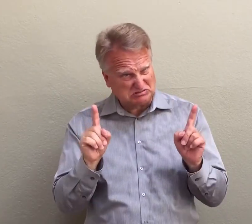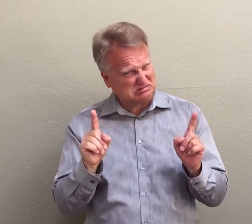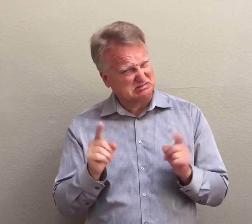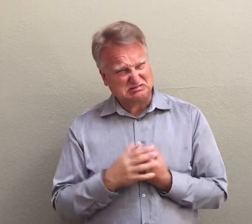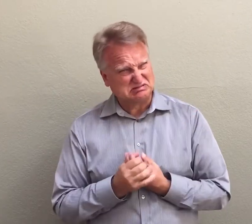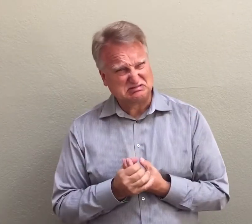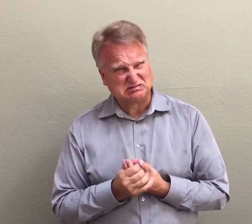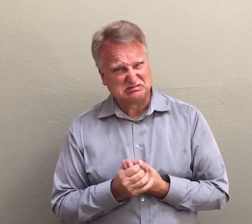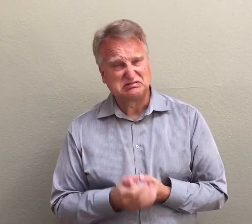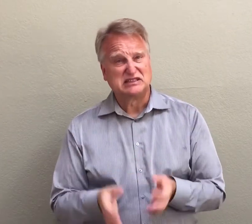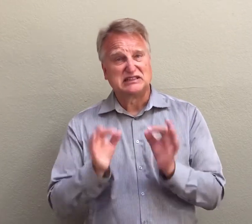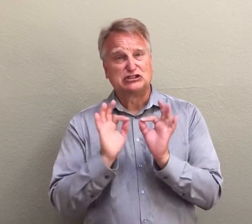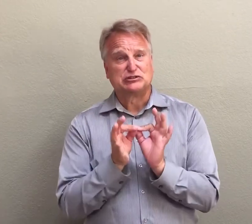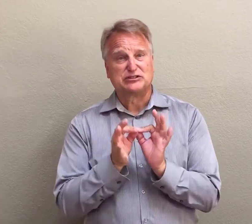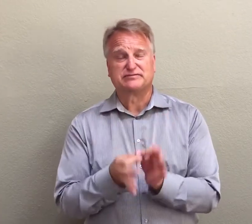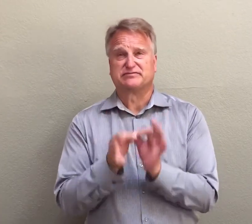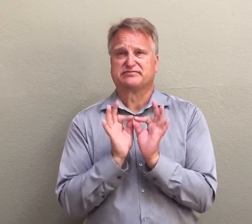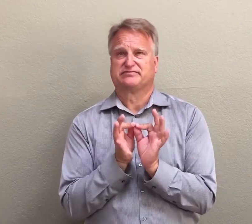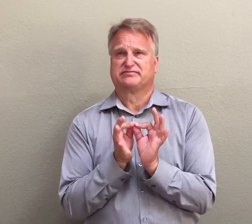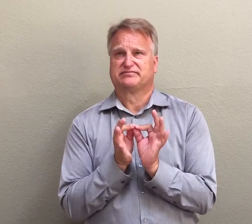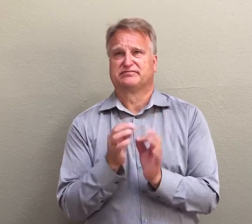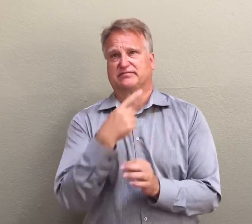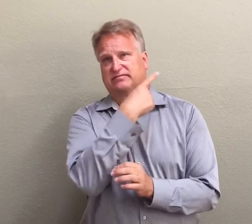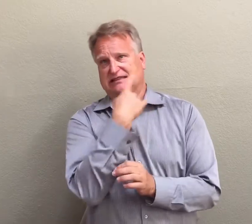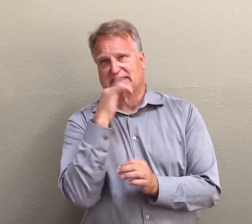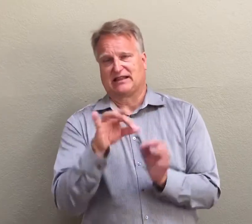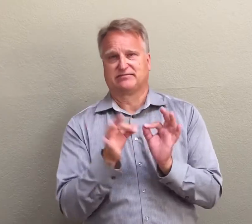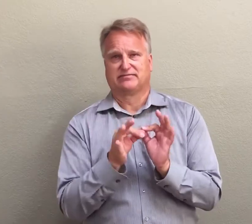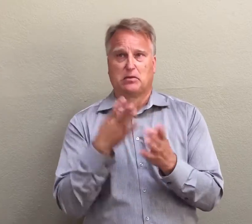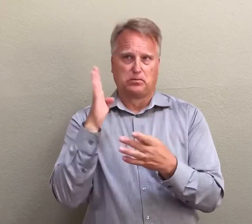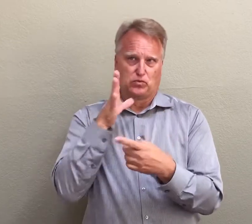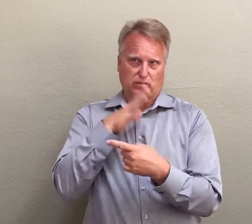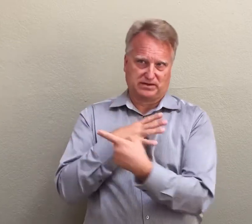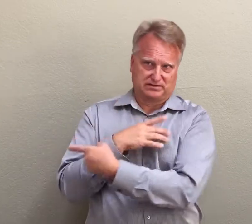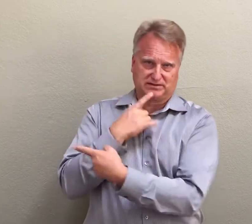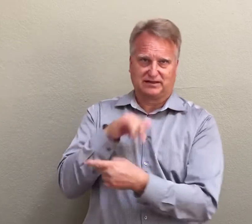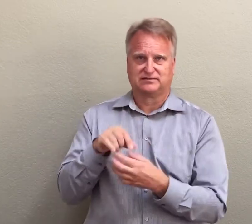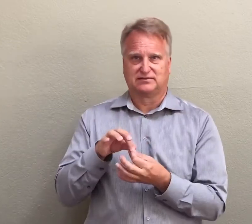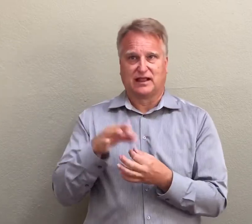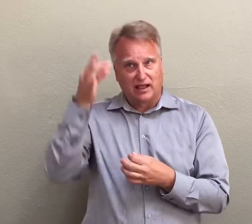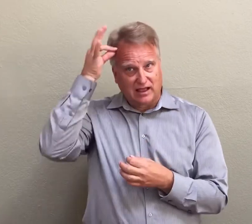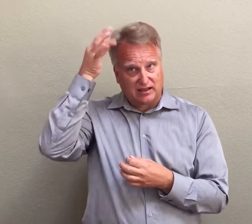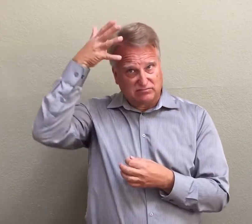This approach does not work. With this model, interpreters would often try to identify speakers by describing their gender